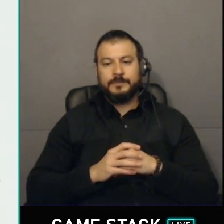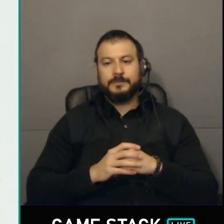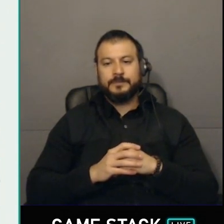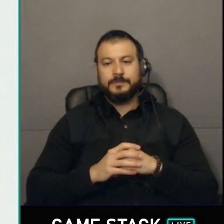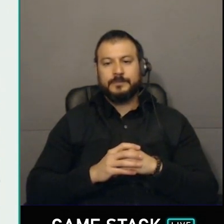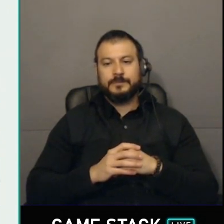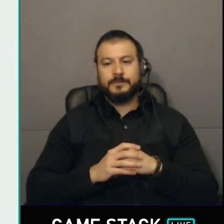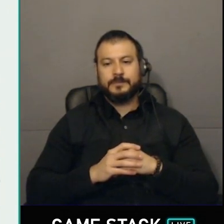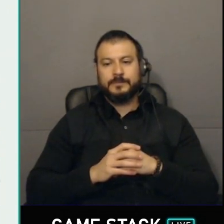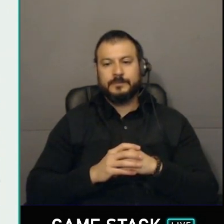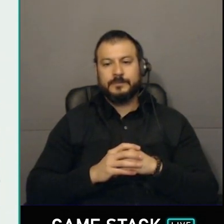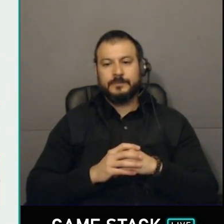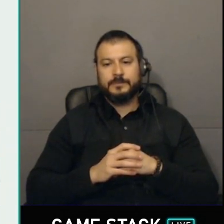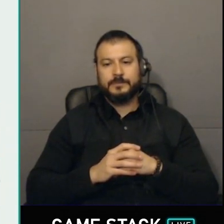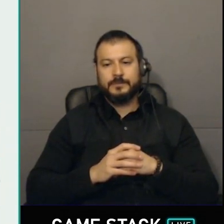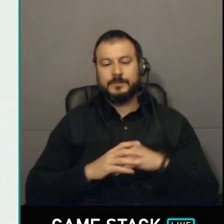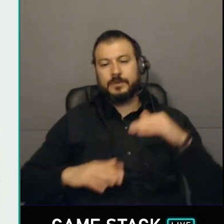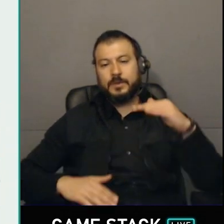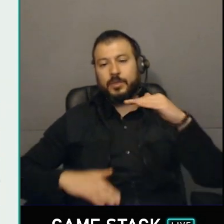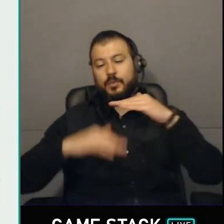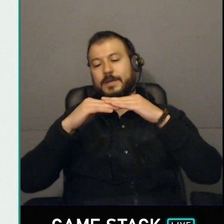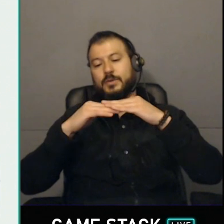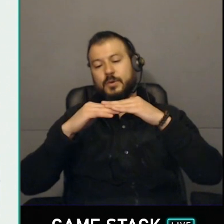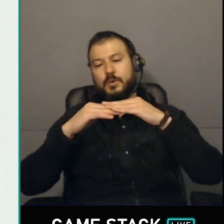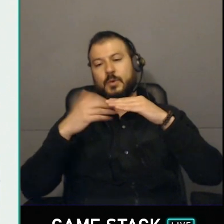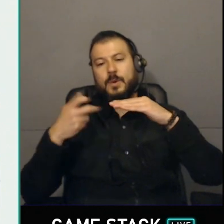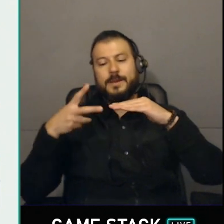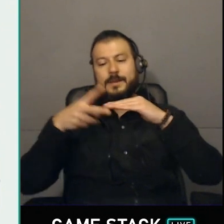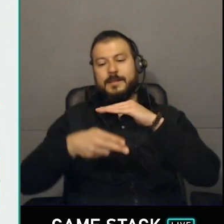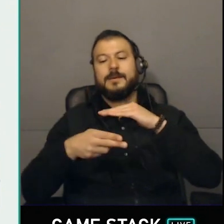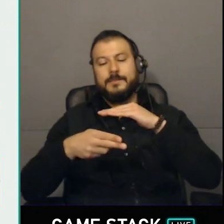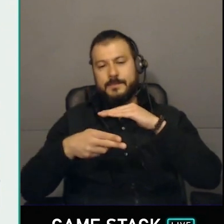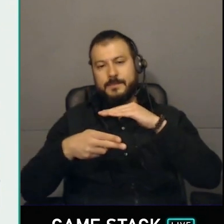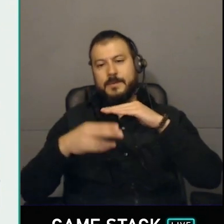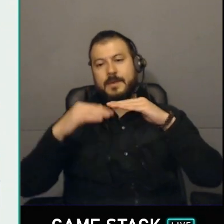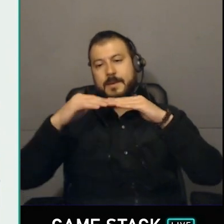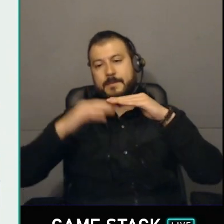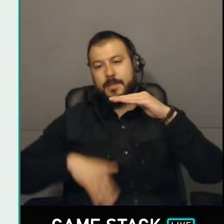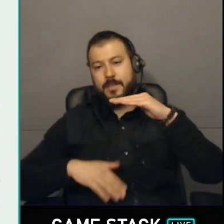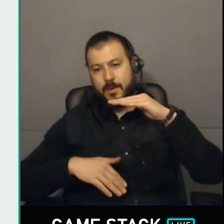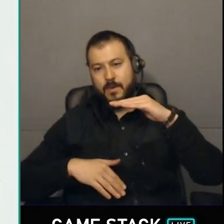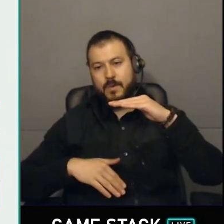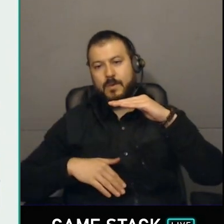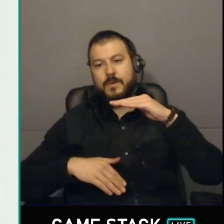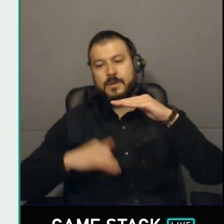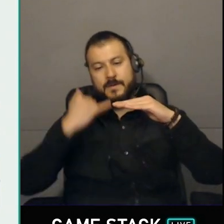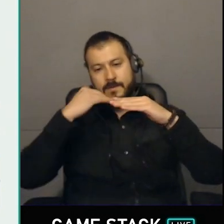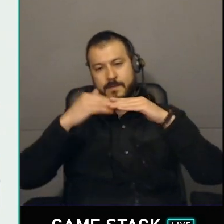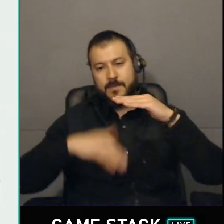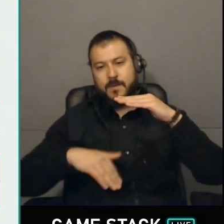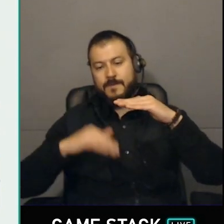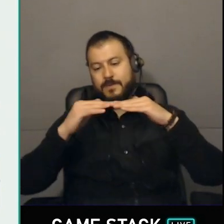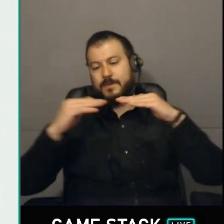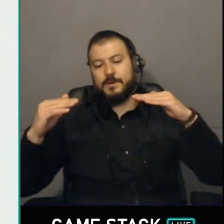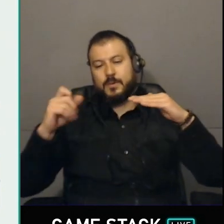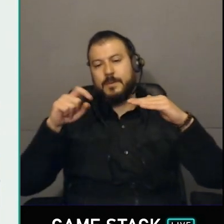The threshold that we want to clip our velocities below, if the velocity is below a certain threshold we want to put it to zero.